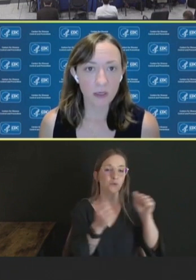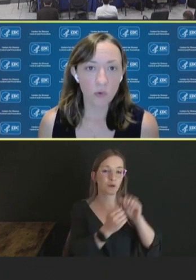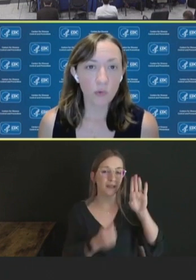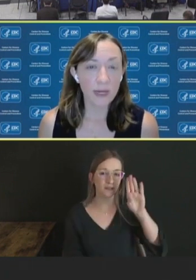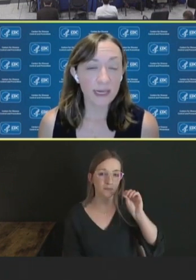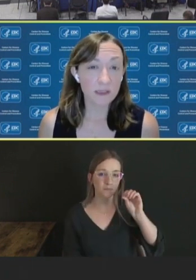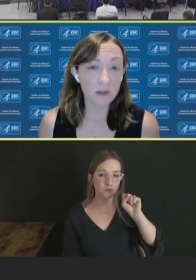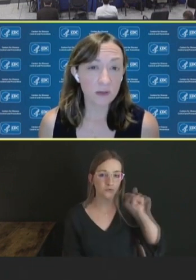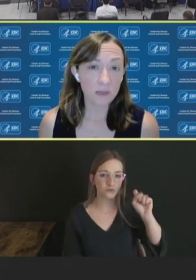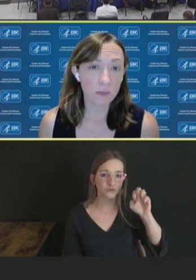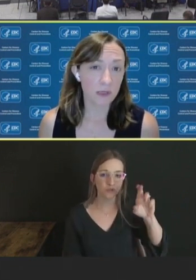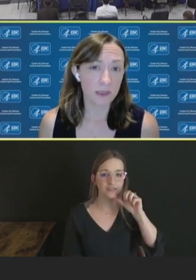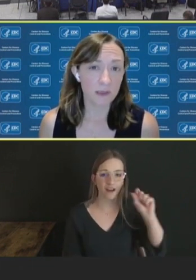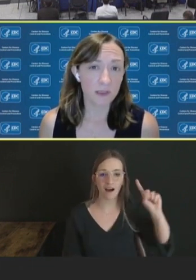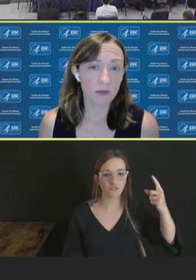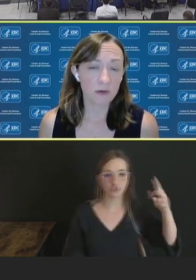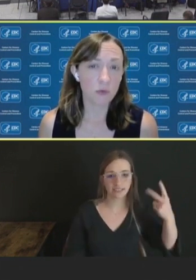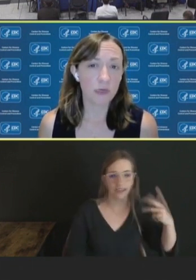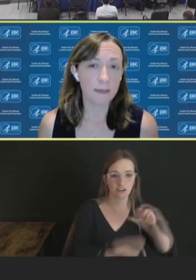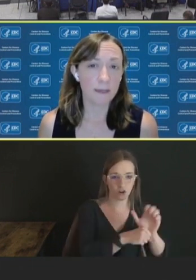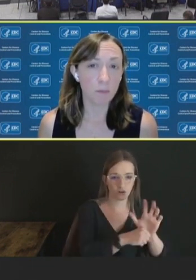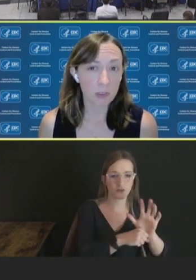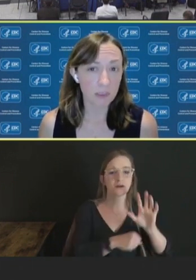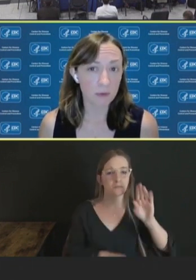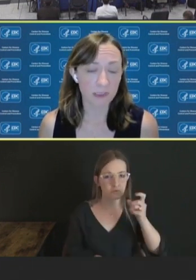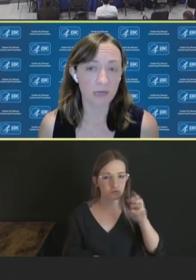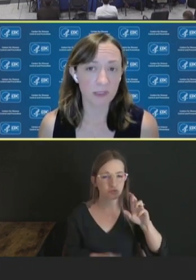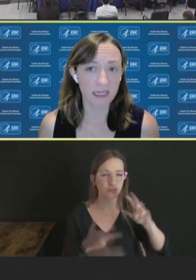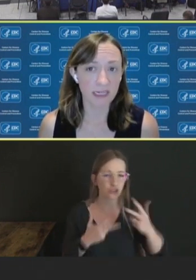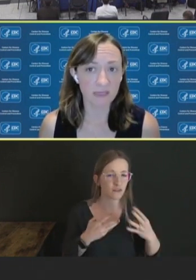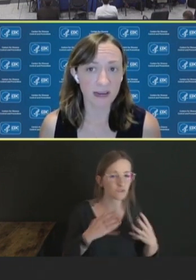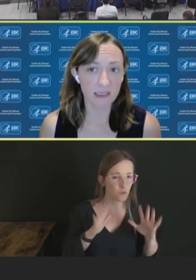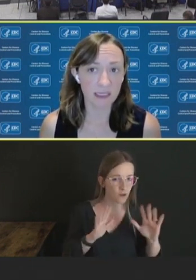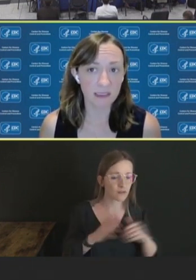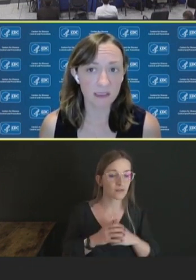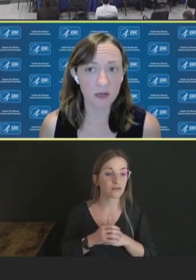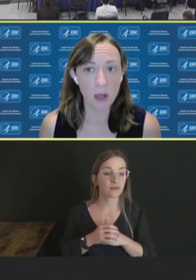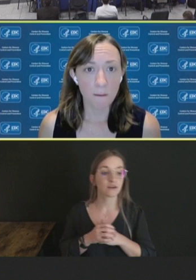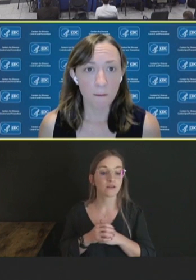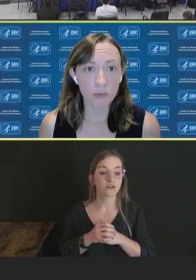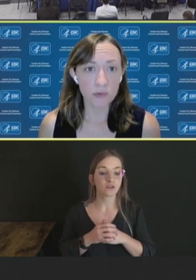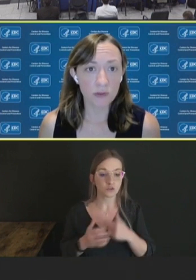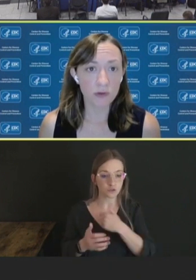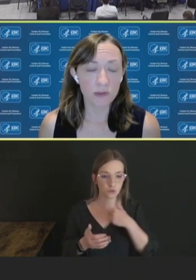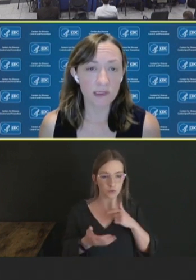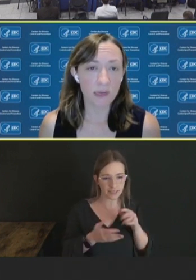We excluded persons who reported multiple simultaneous vaccines; booster doses that